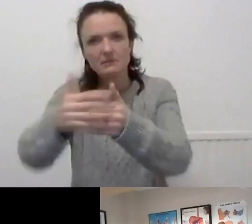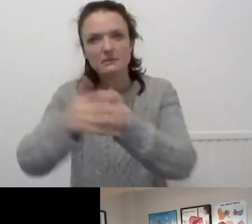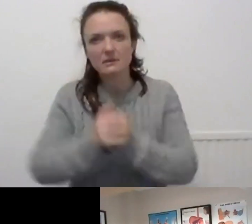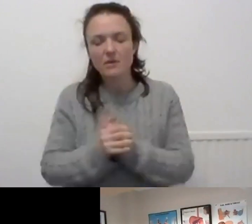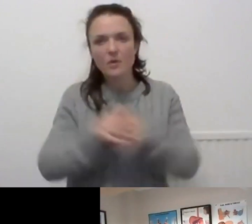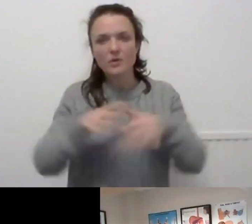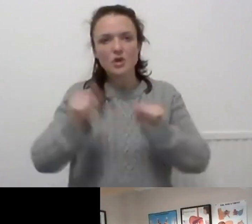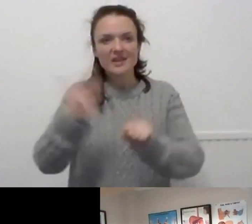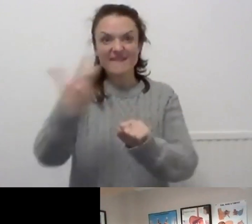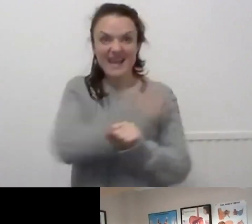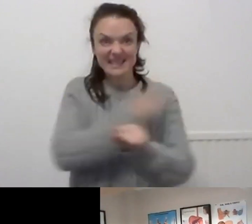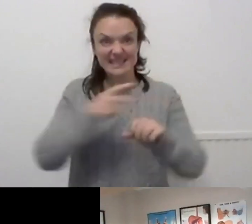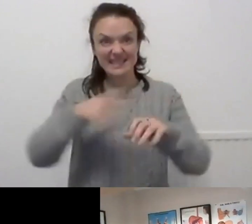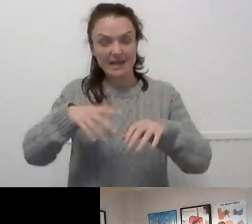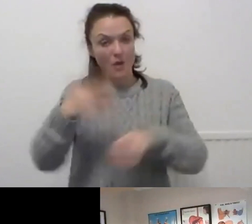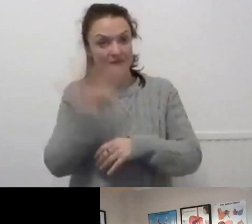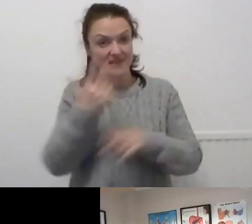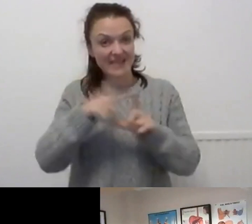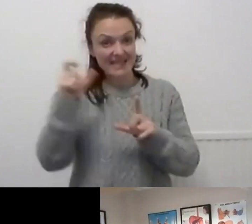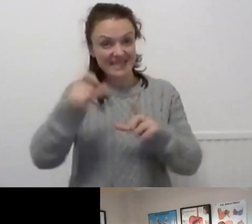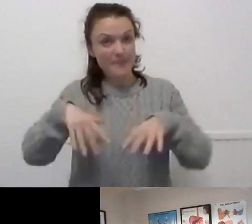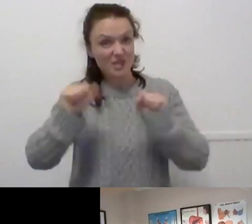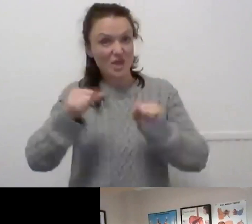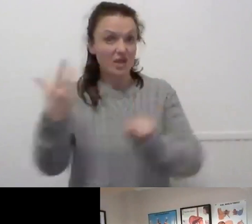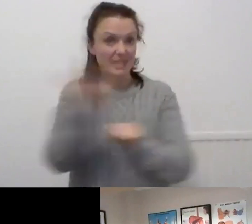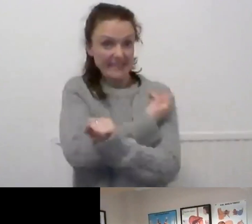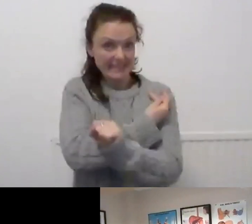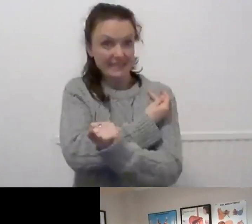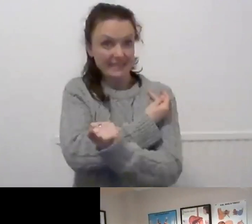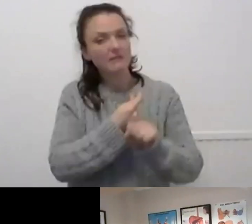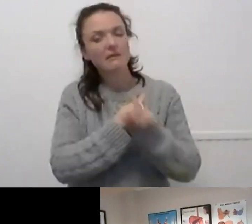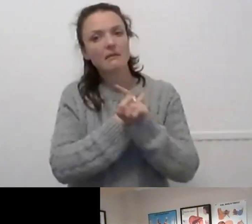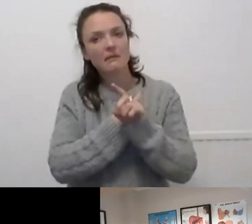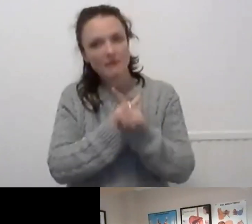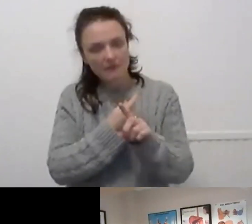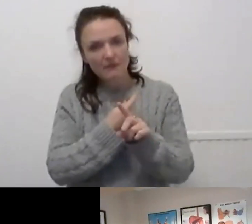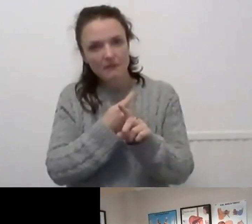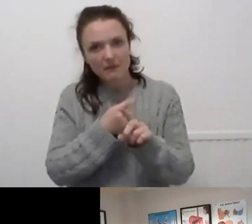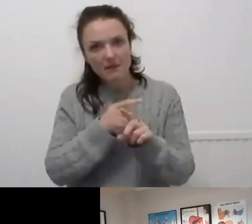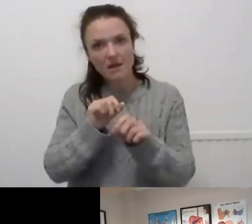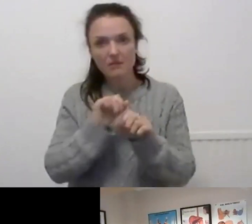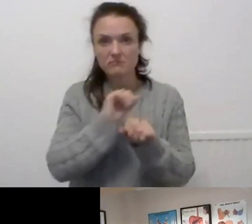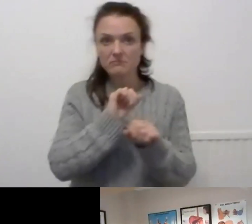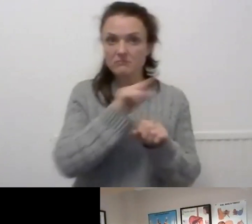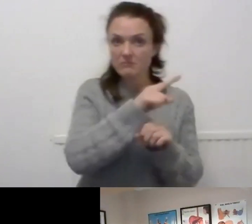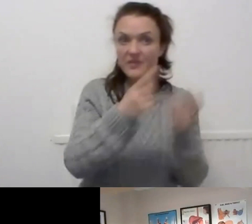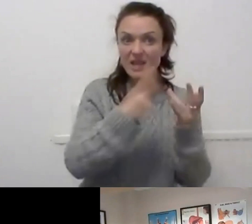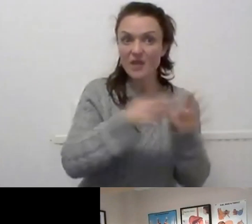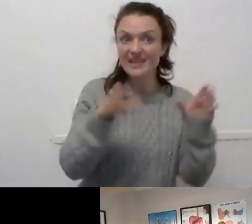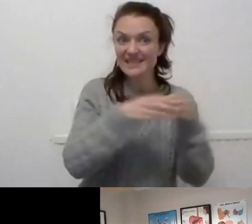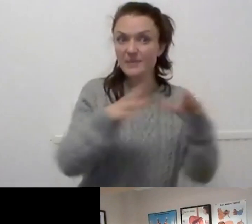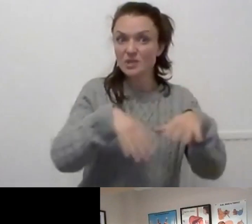15th of December and Katrina booton. and her team at luvside. Surgery started vaccinating a week